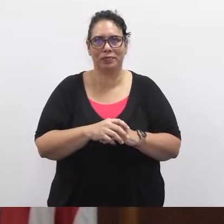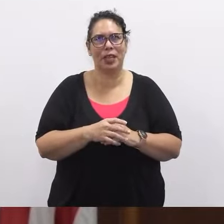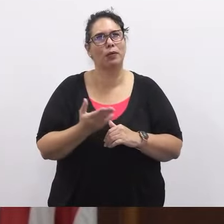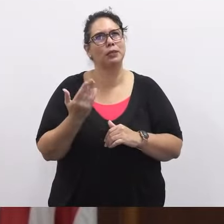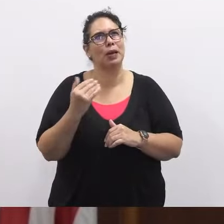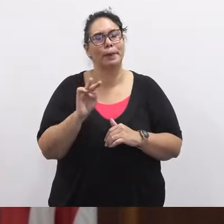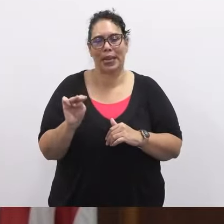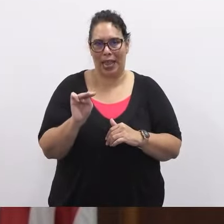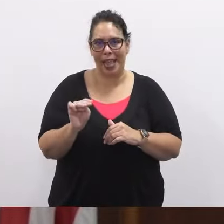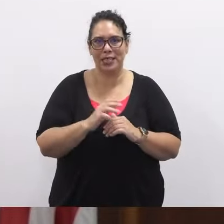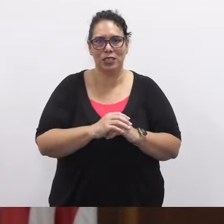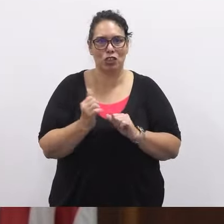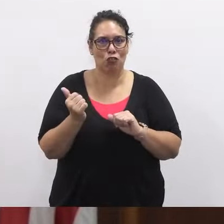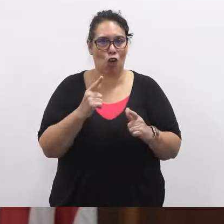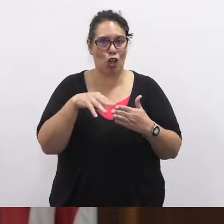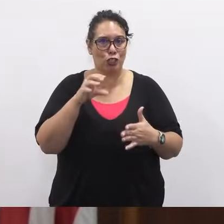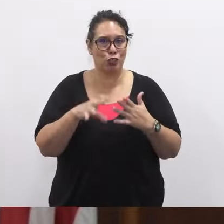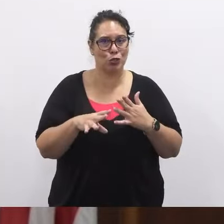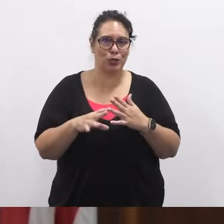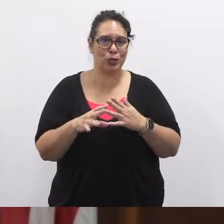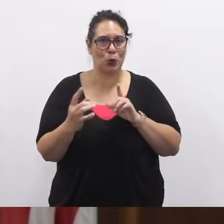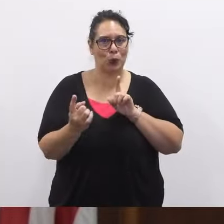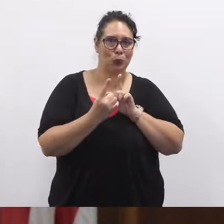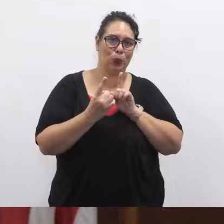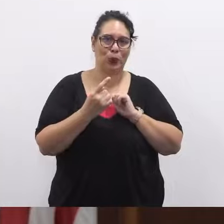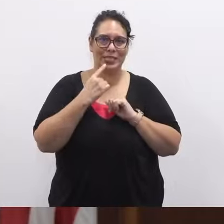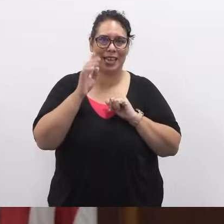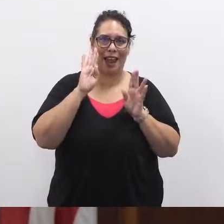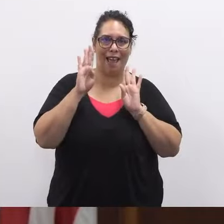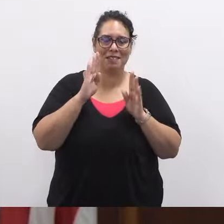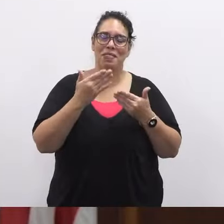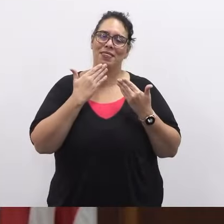And so to all those students who stopped and said, hi, thank you for introducing yourself.